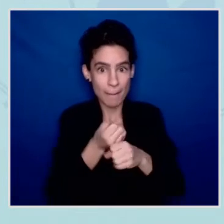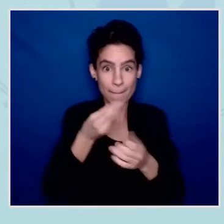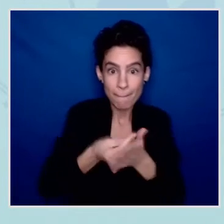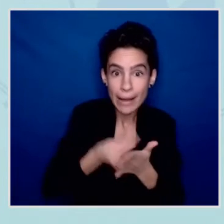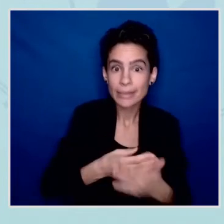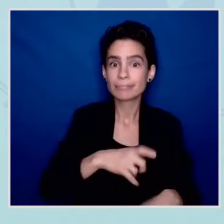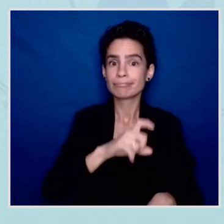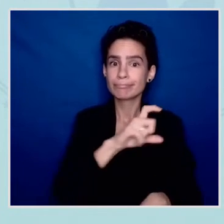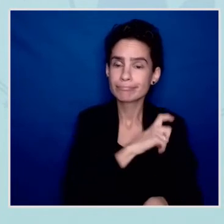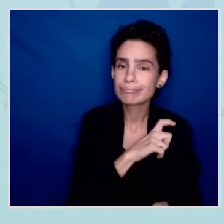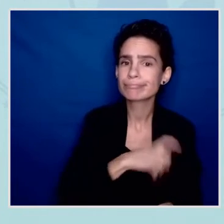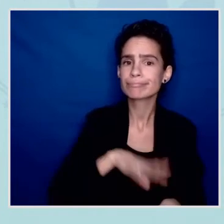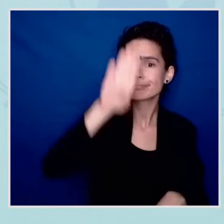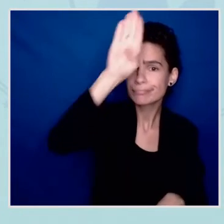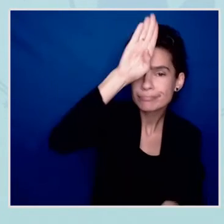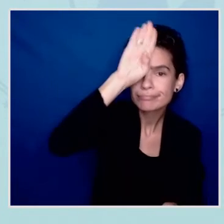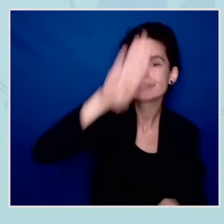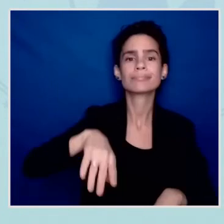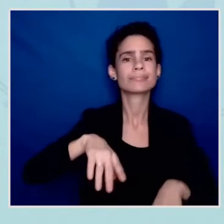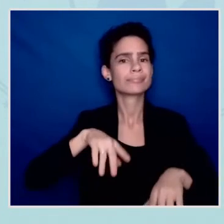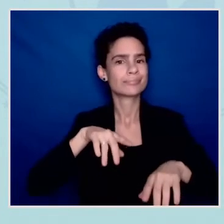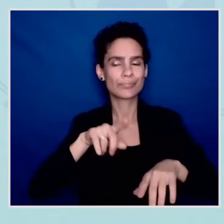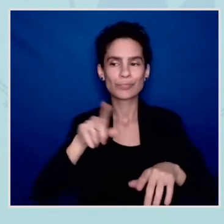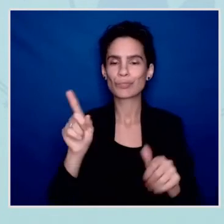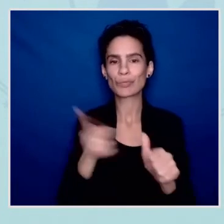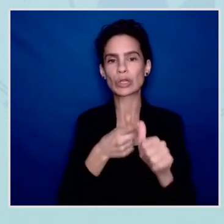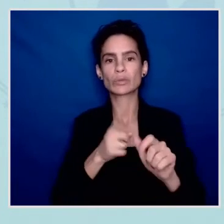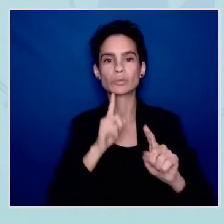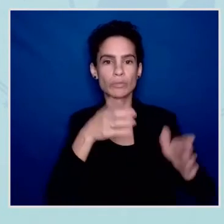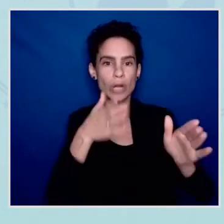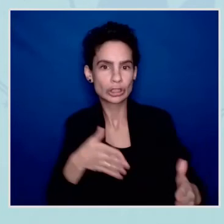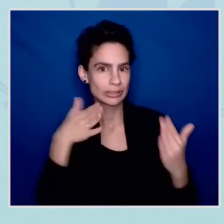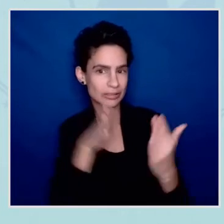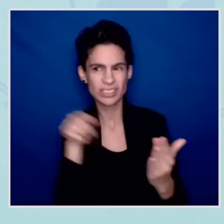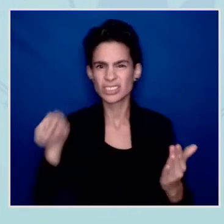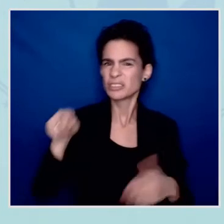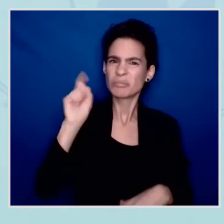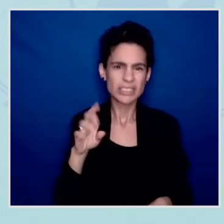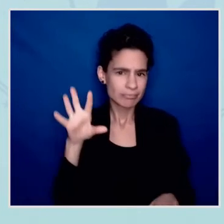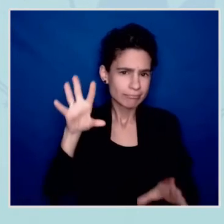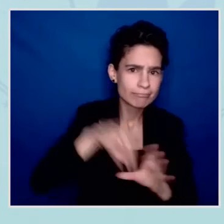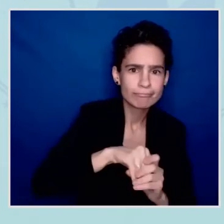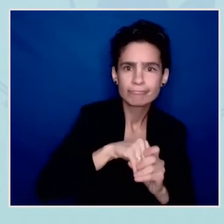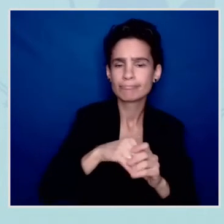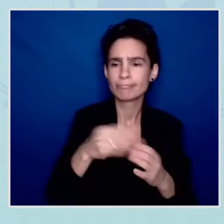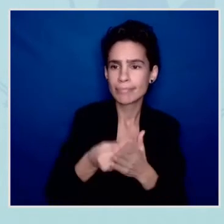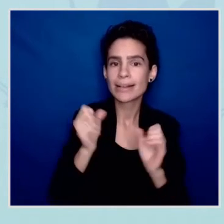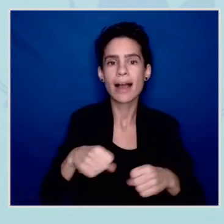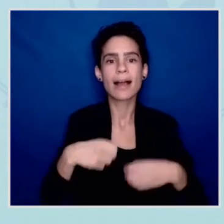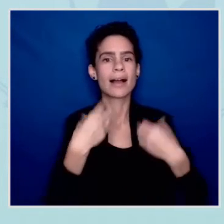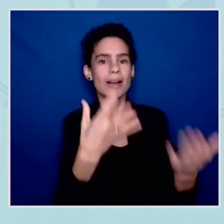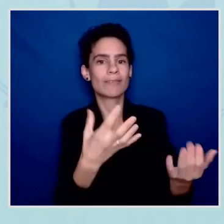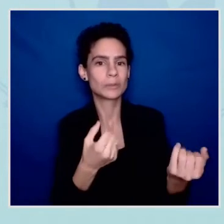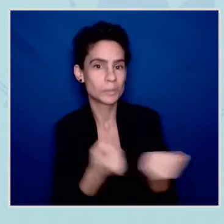THEM SAFELY. STATE, LOCAL, TRIBAL